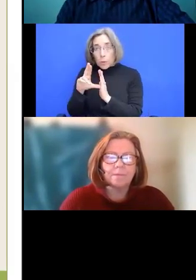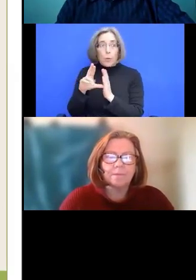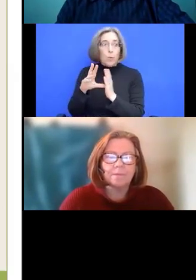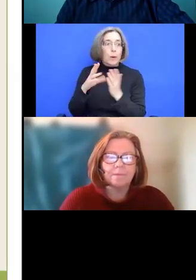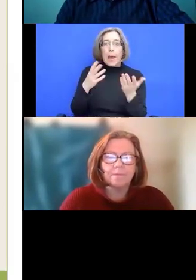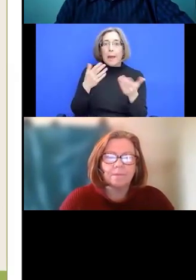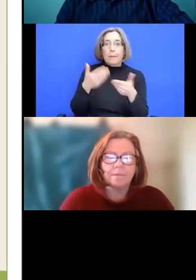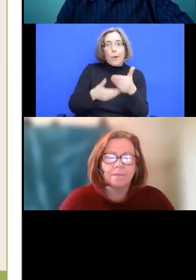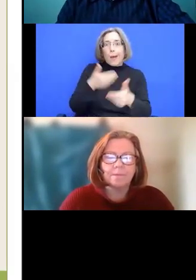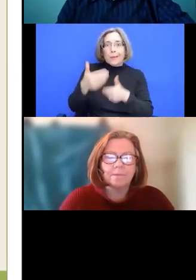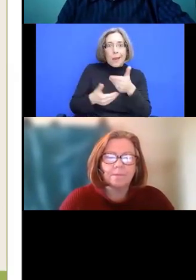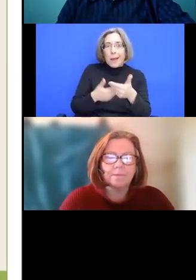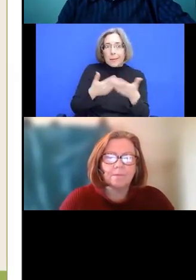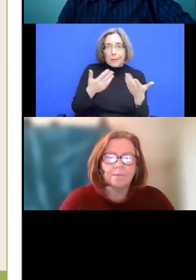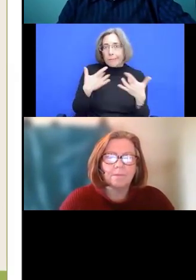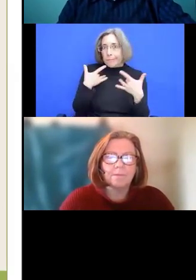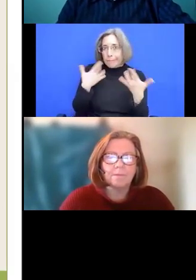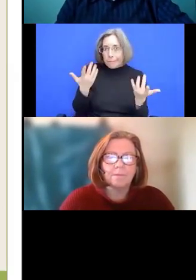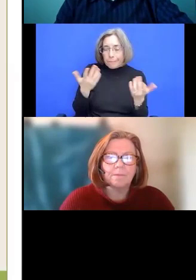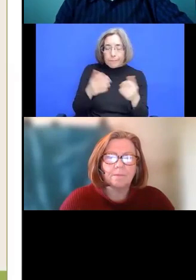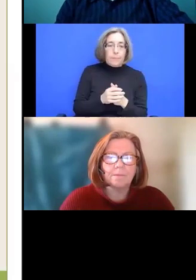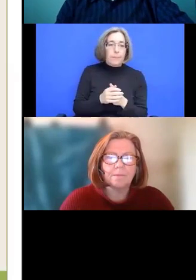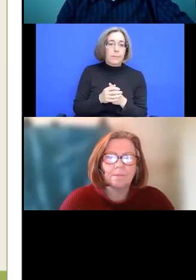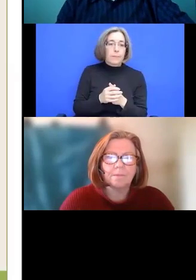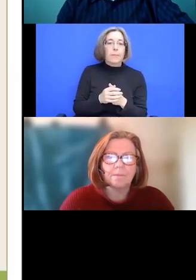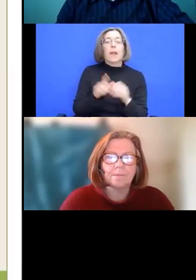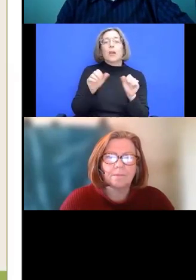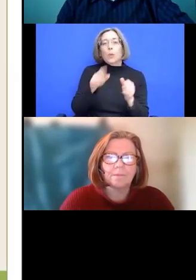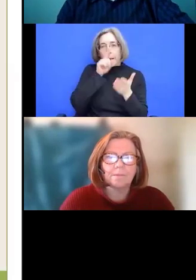You'll be able to check for your summary statements and scores.